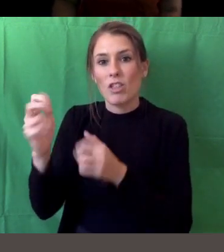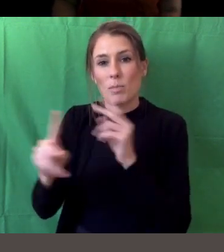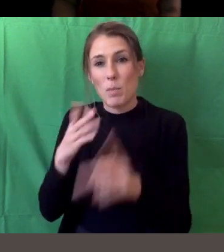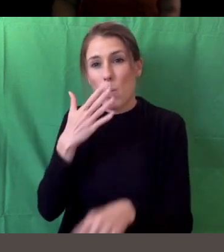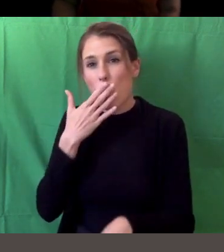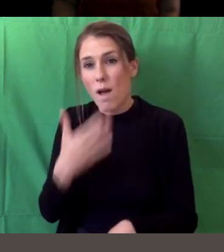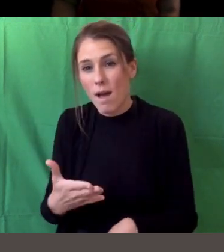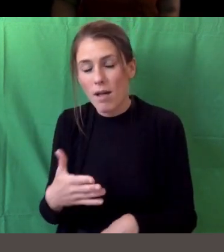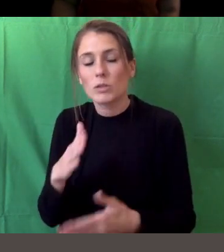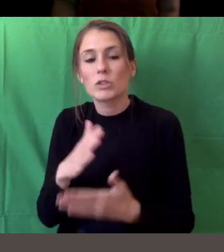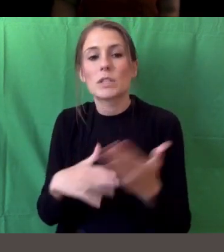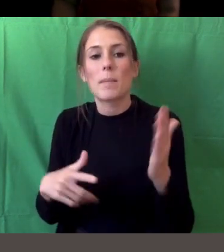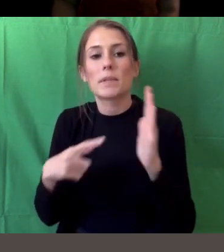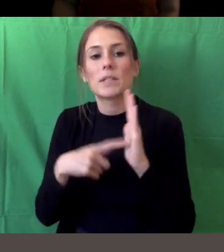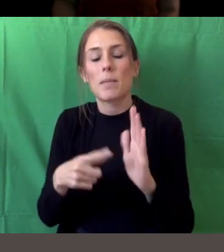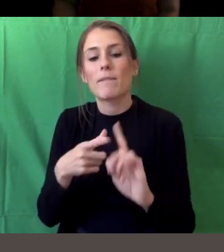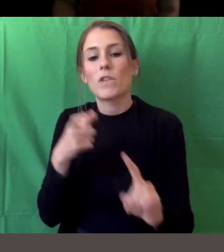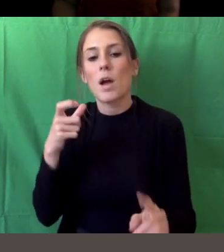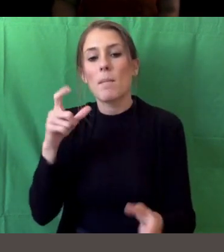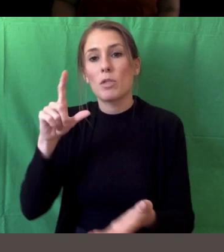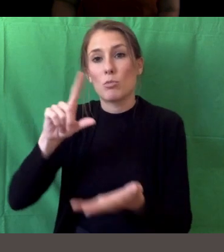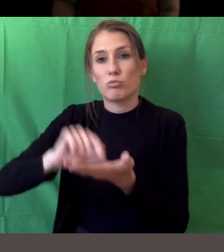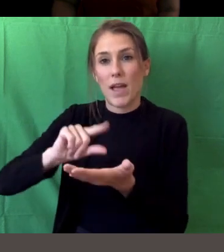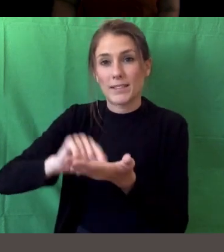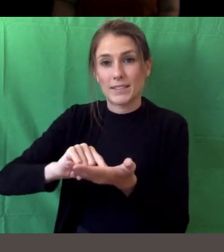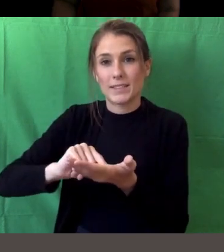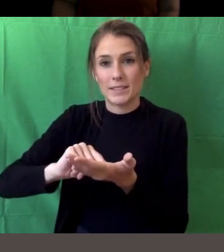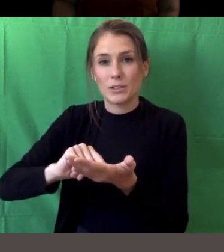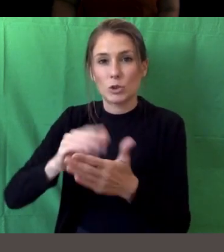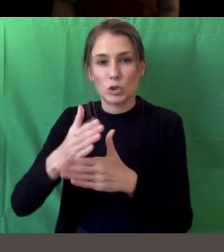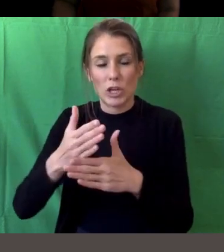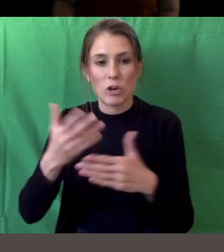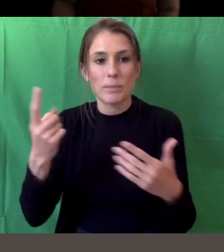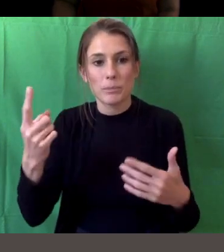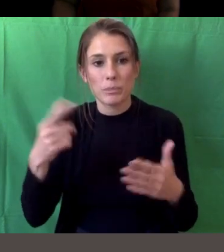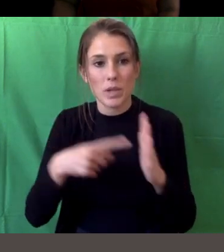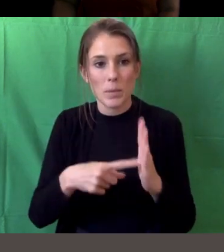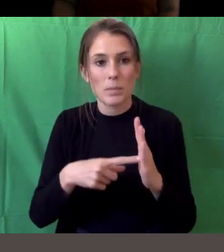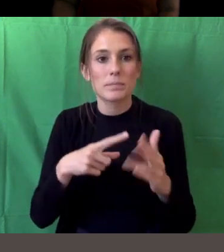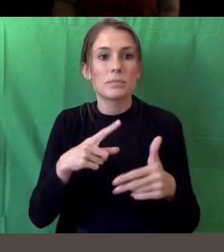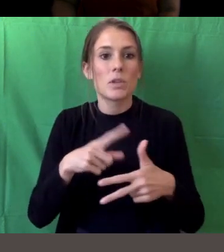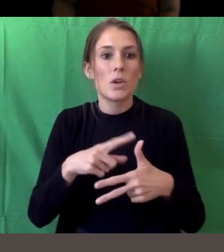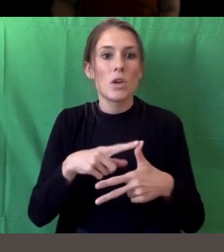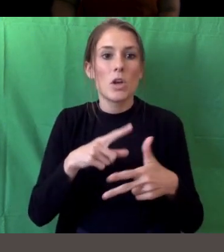people well. And there are some examples from the press to share here.